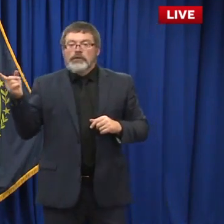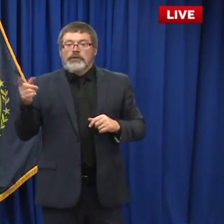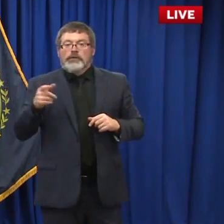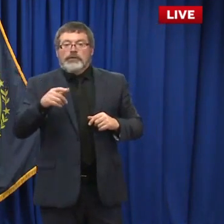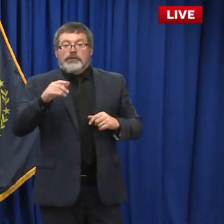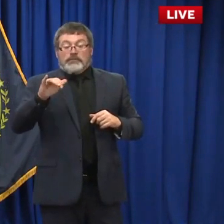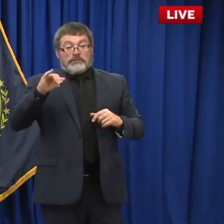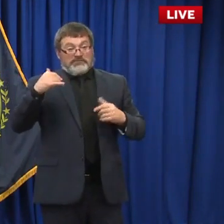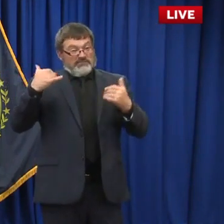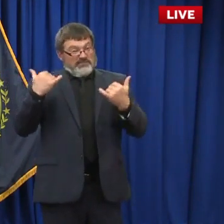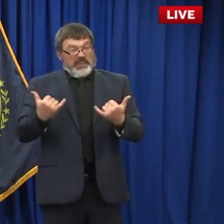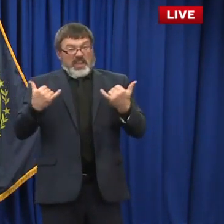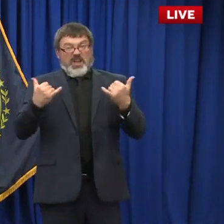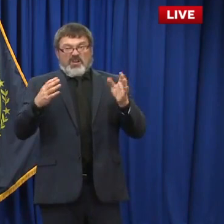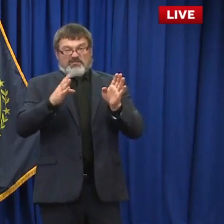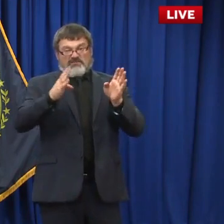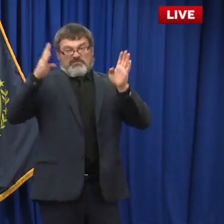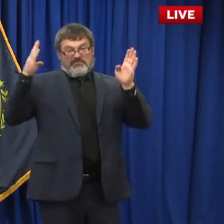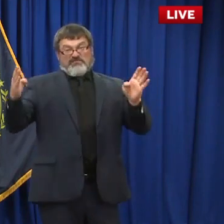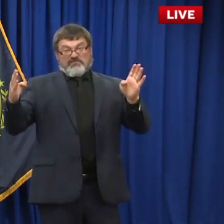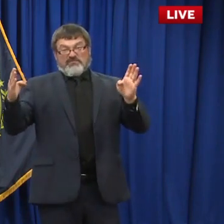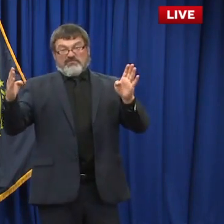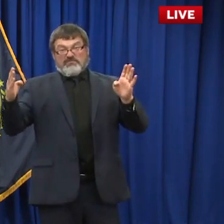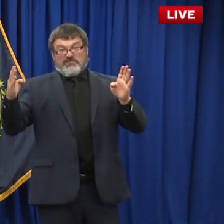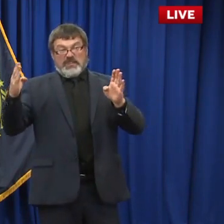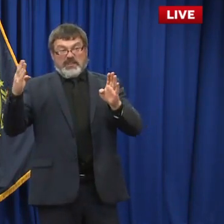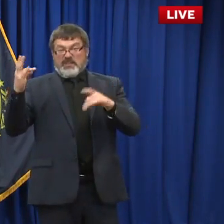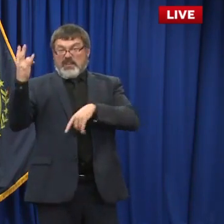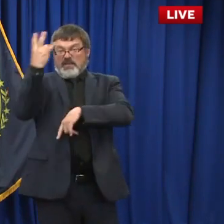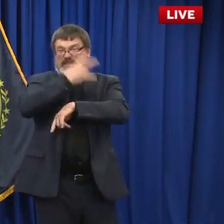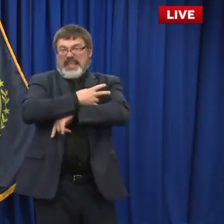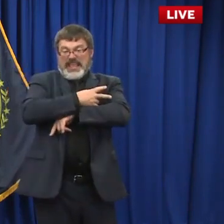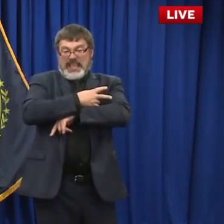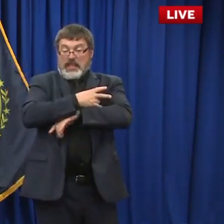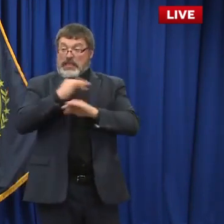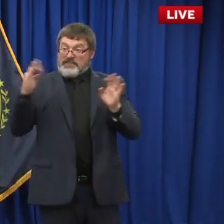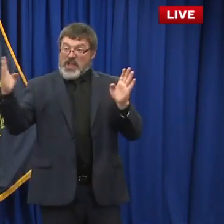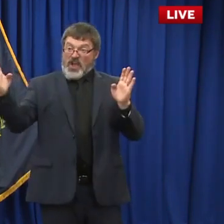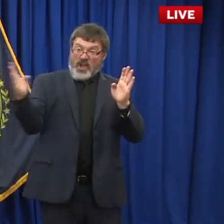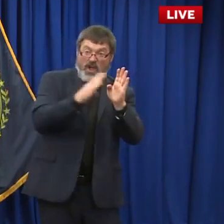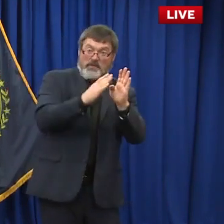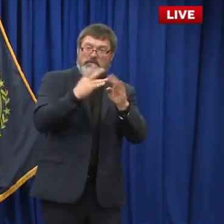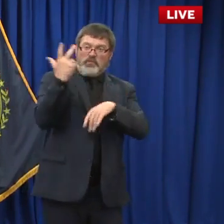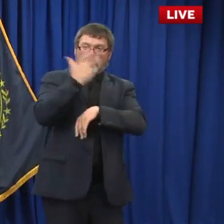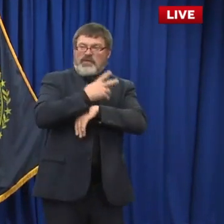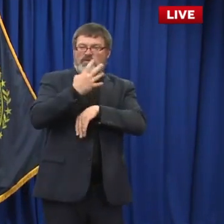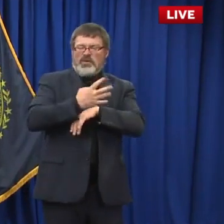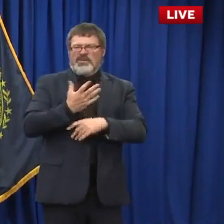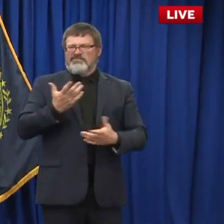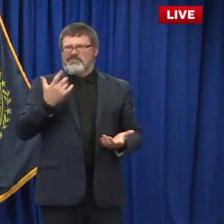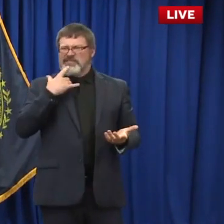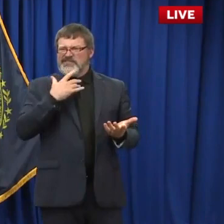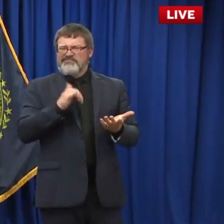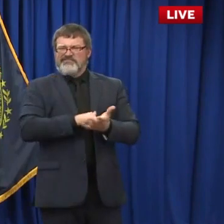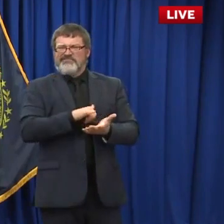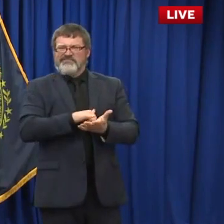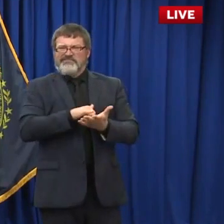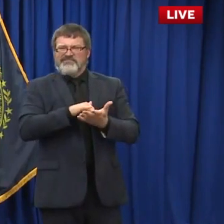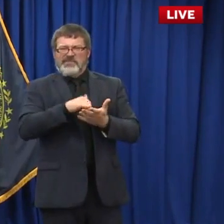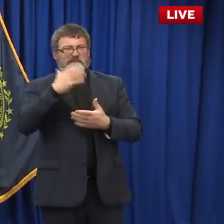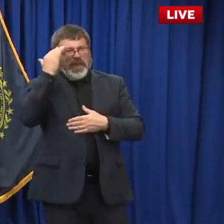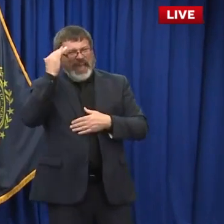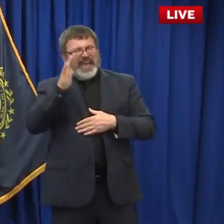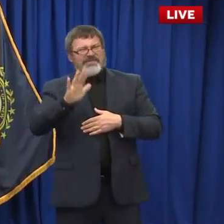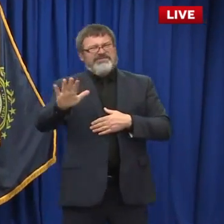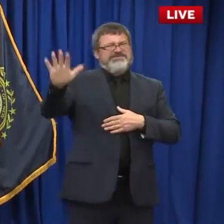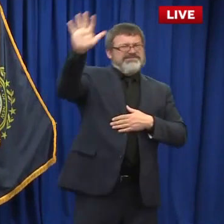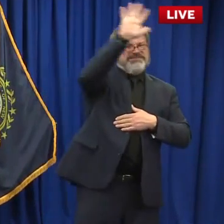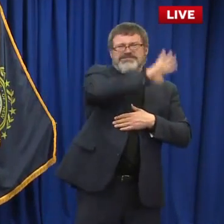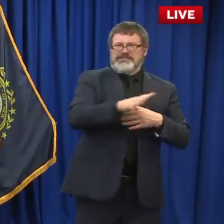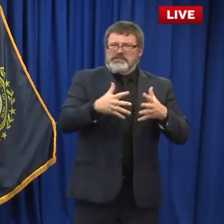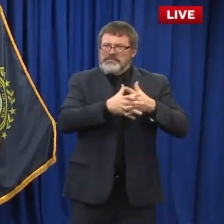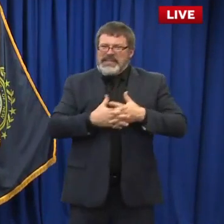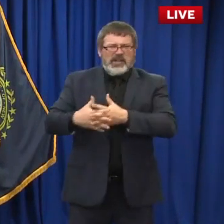I'M NOT INCREDIBLY CONFIDENT THAT THE TURN-AROUND TIME DROPS FROM SEVEN DAYS BACK TO THREE AND FOUR DAYS, BECAUSE I THINK THE DEMAND IS GOING TO REMAIN TO